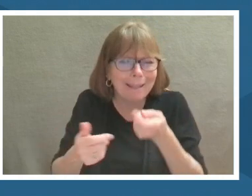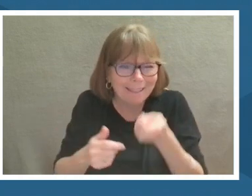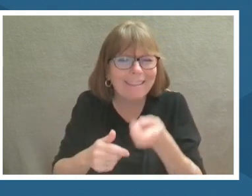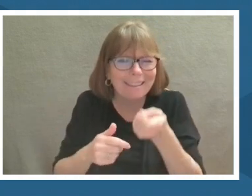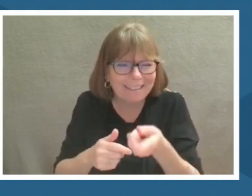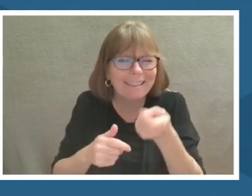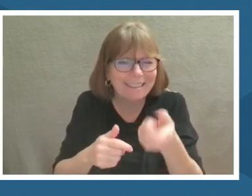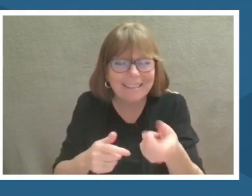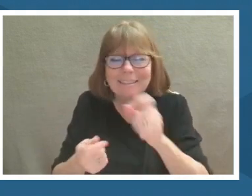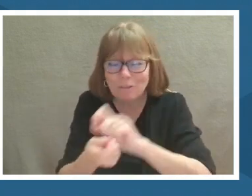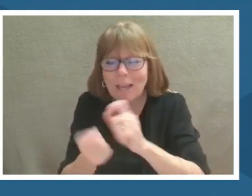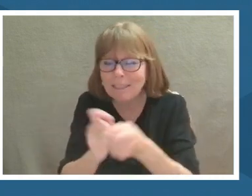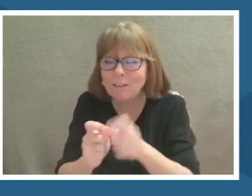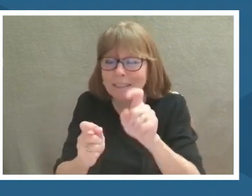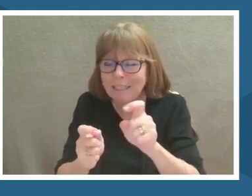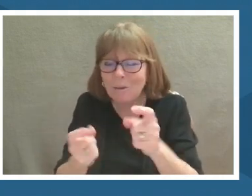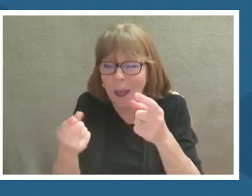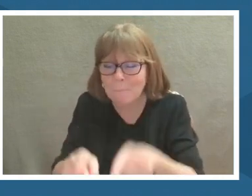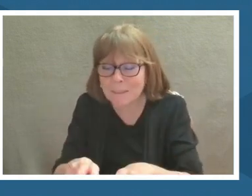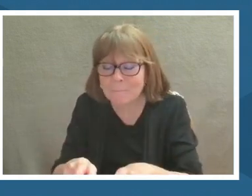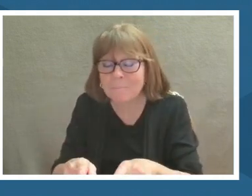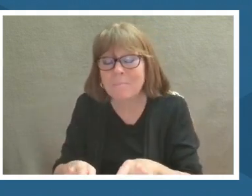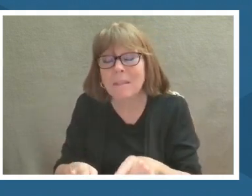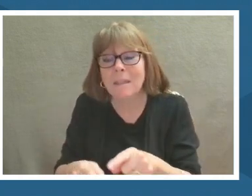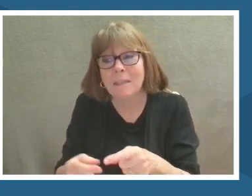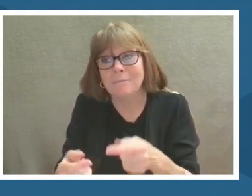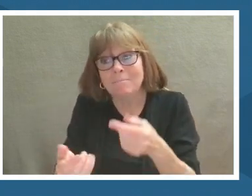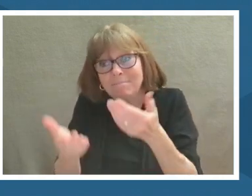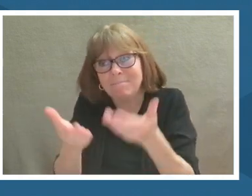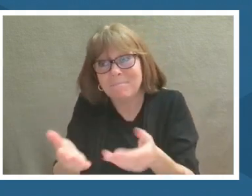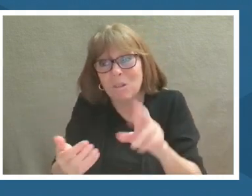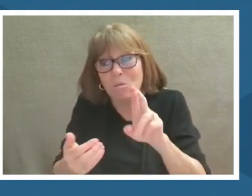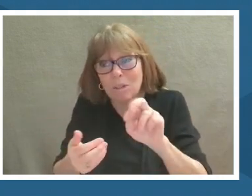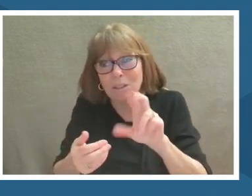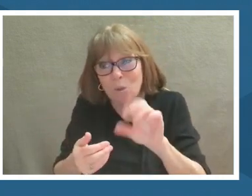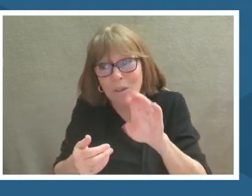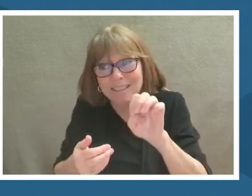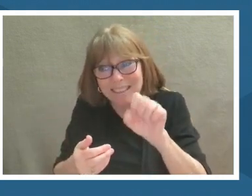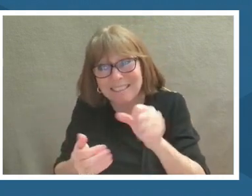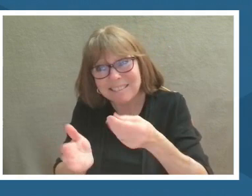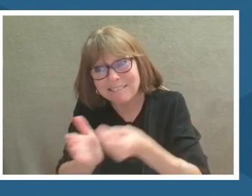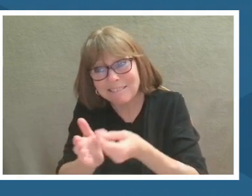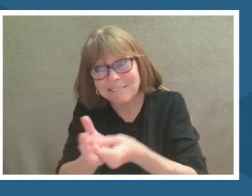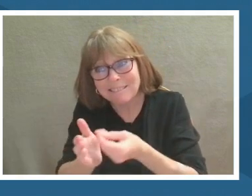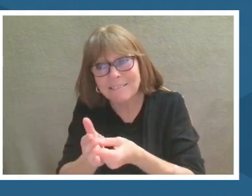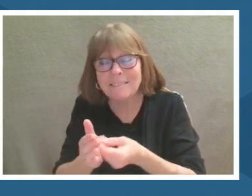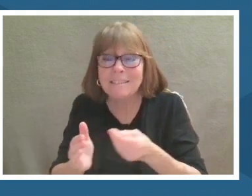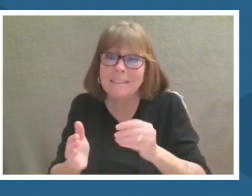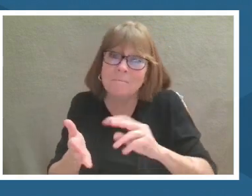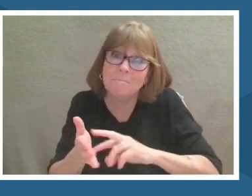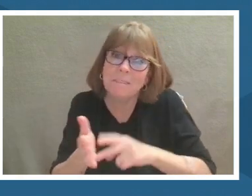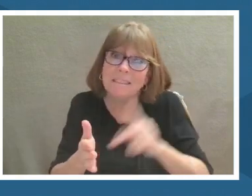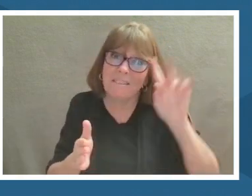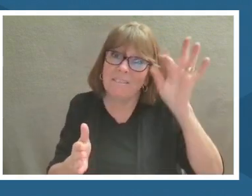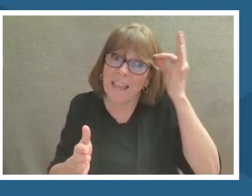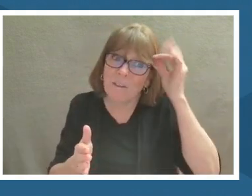and the federal government can help in that regard tremendously and and we are working